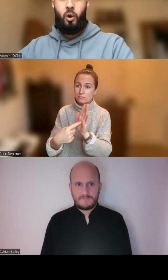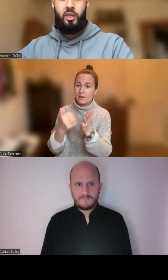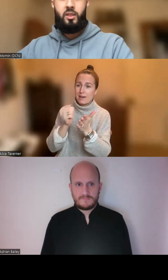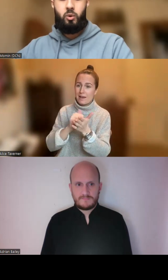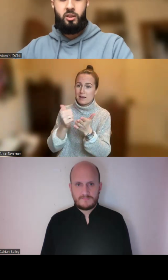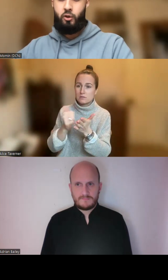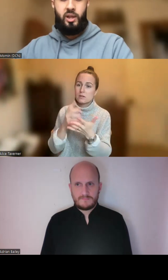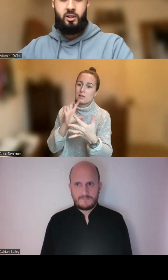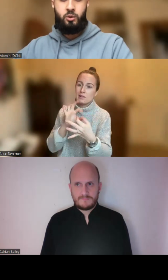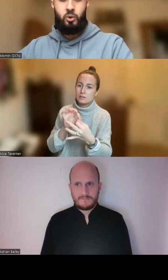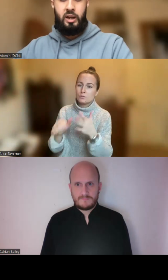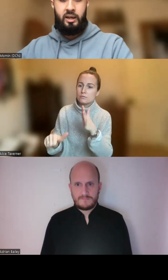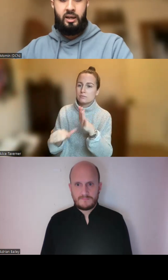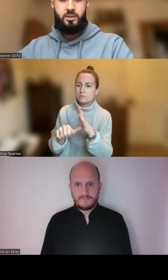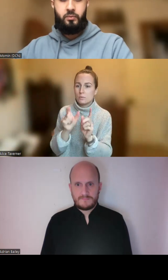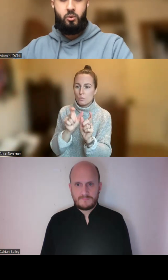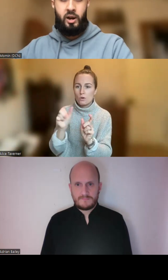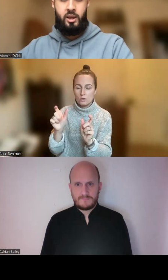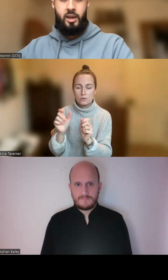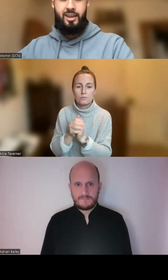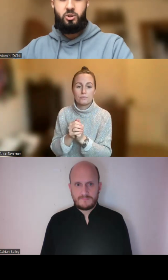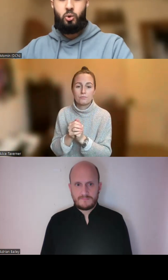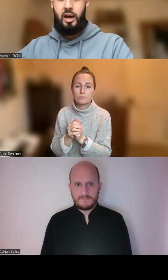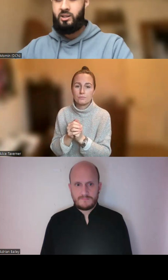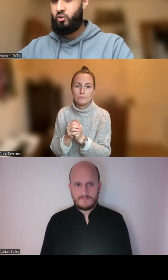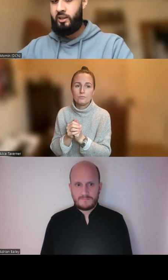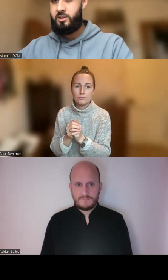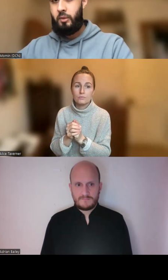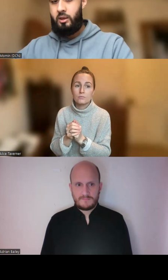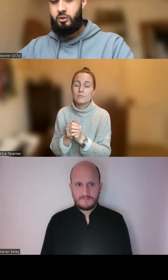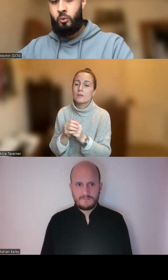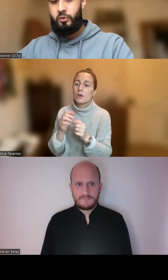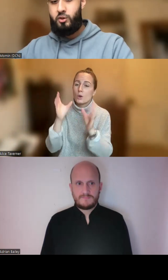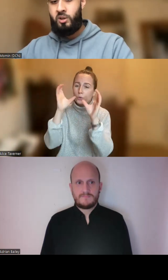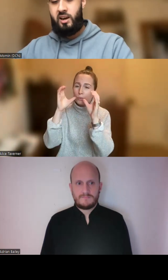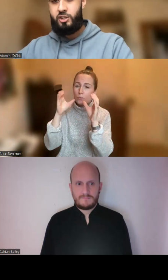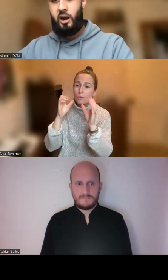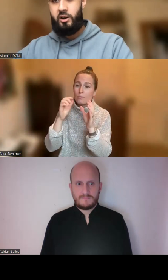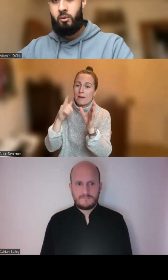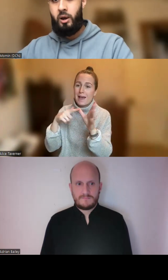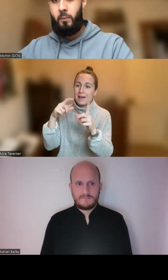One of the great things with Google Ads, is Google Ad Grants. You must have a charity number